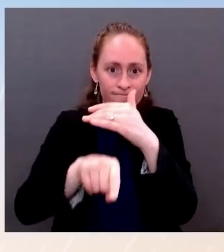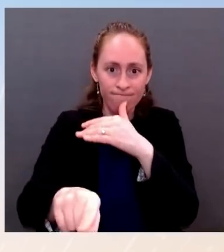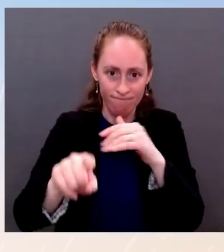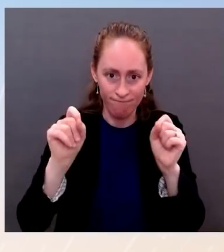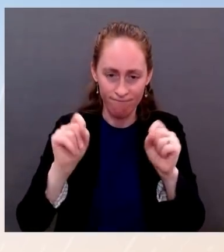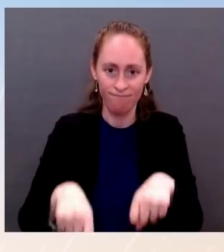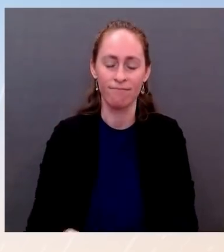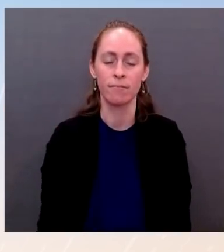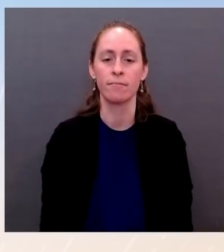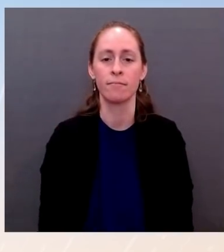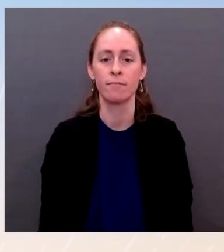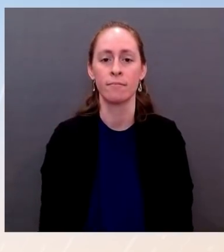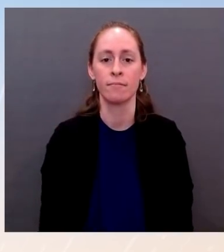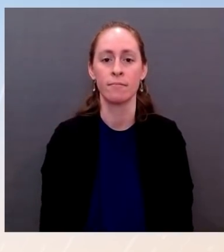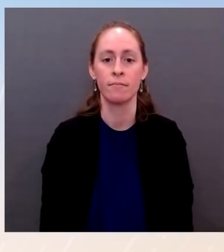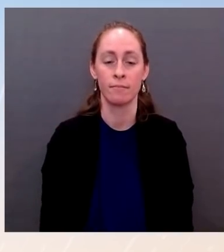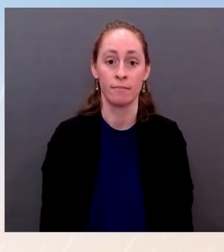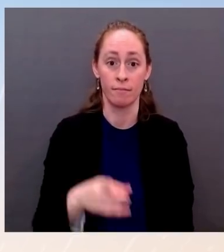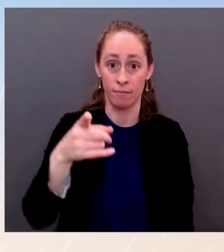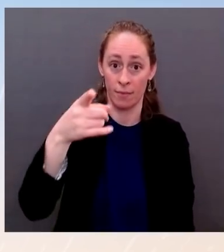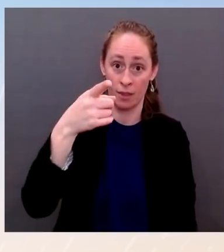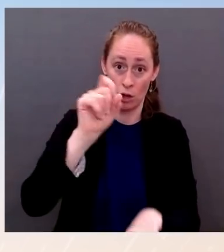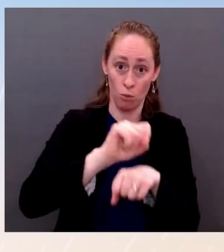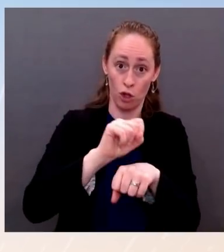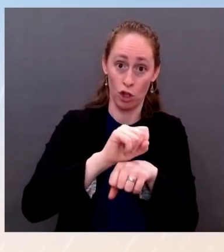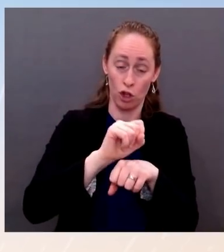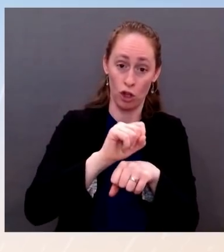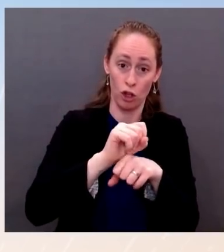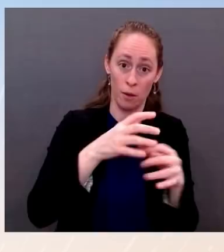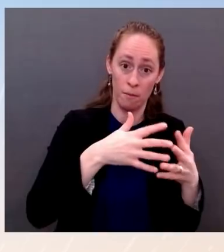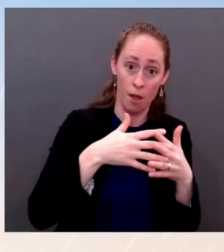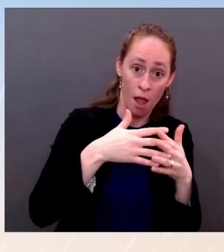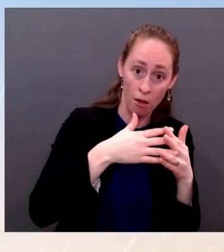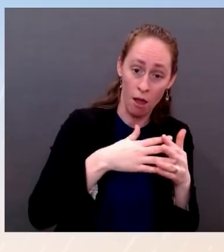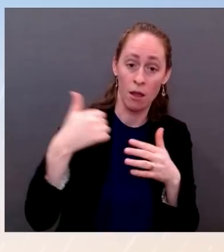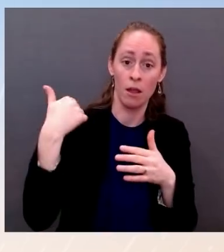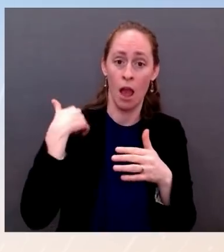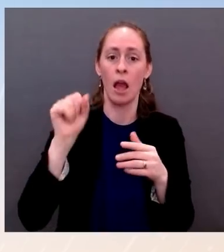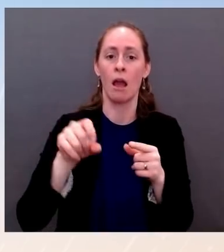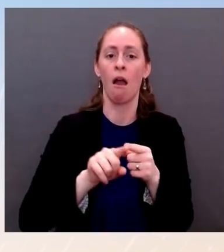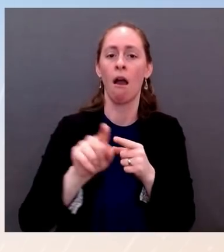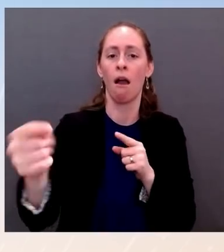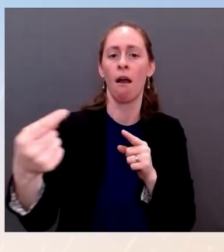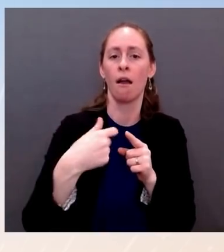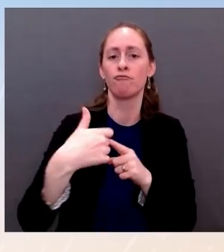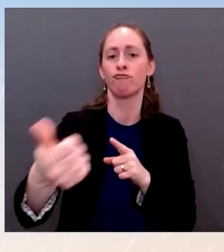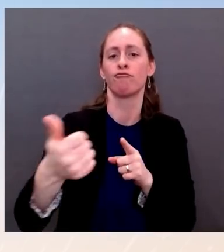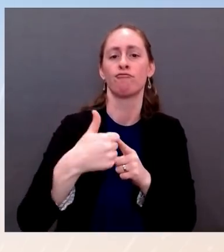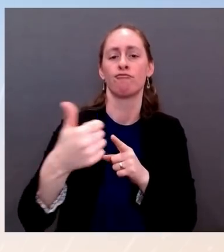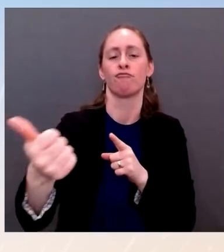And Secretary Mayorkas has also spoken with local officials in affected and potentially affected states, as has --